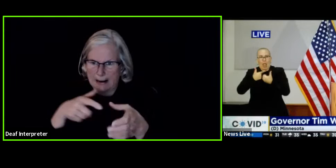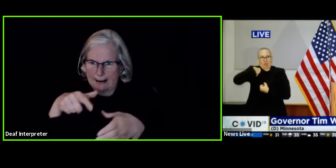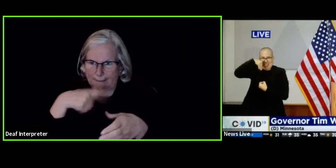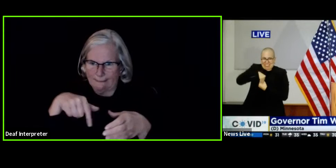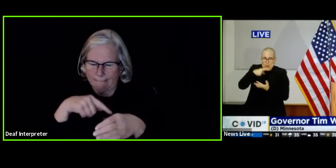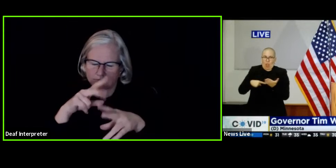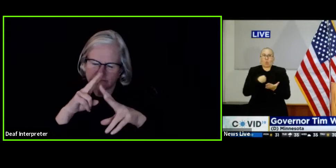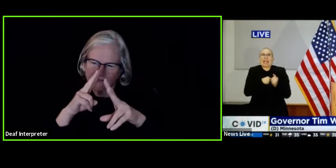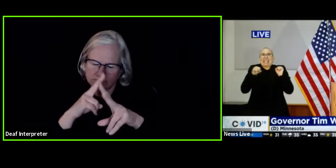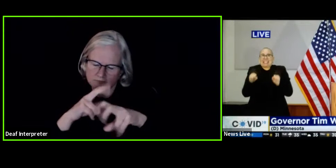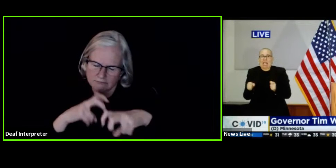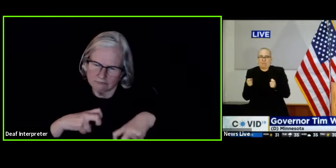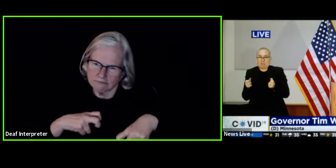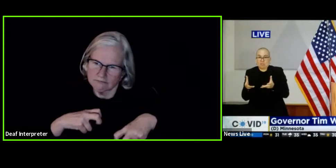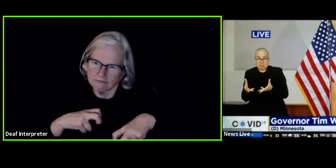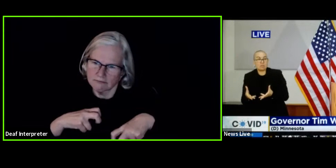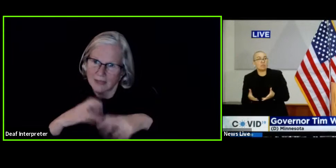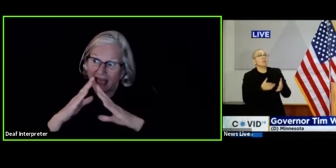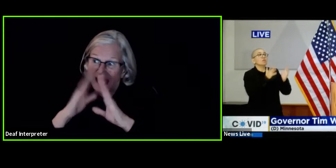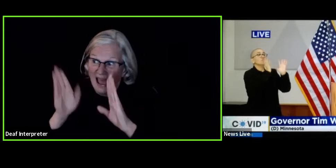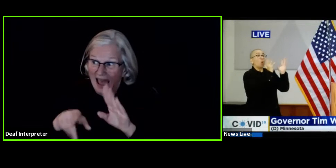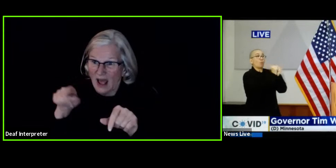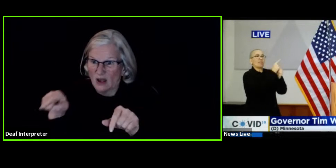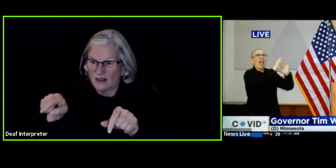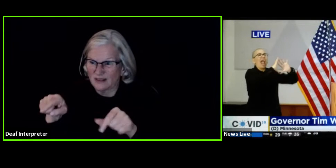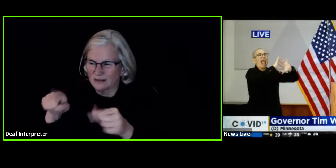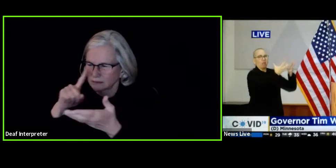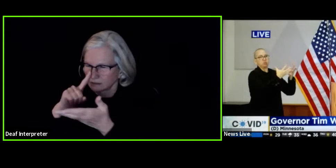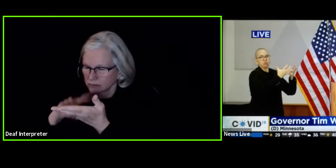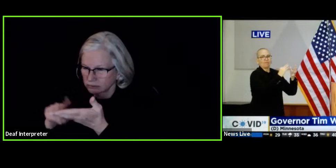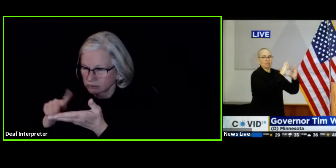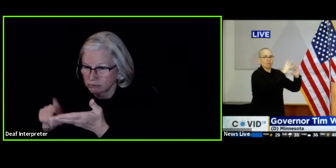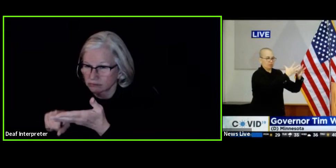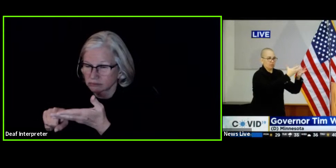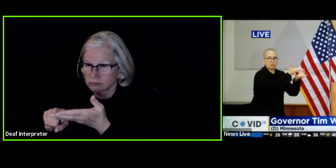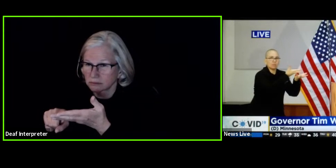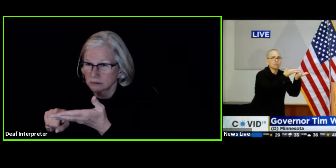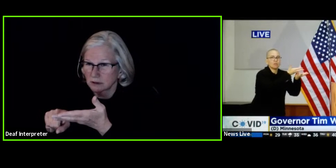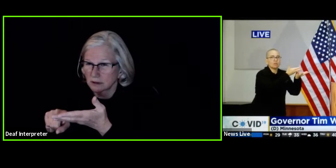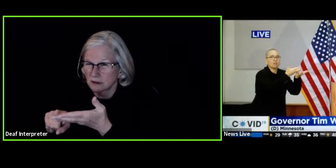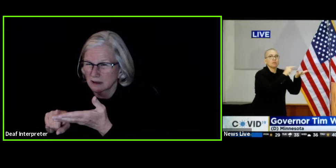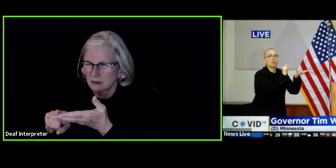ORIGINATE. I'M GETTING EVERY INDICATION THAT THERE'S A DESIRE TO GET SOMETHING DONE.